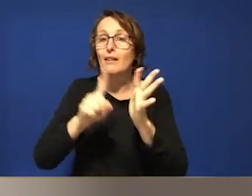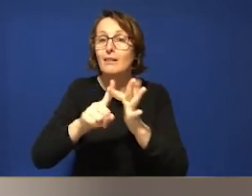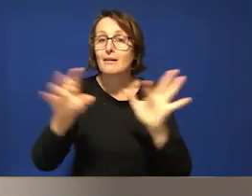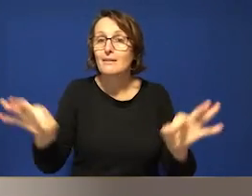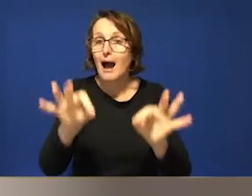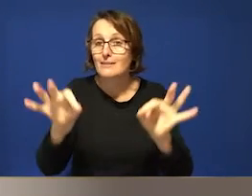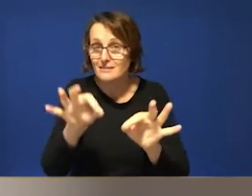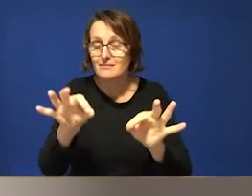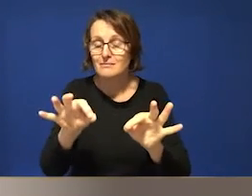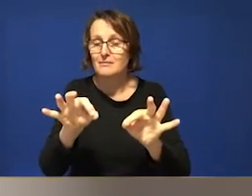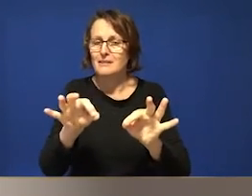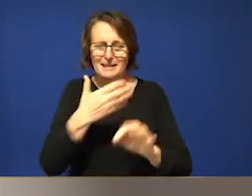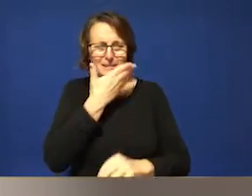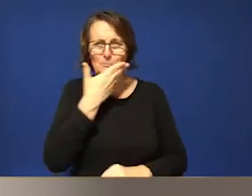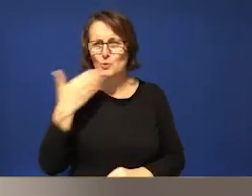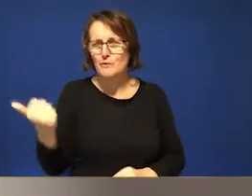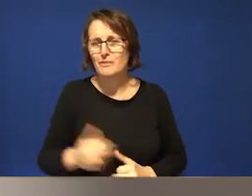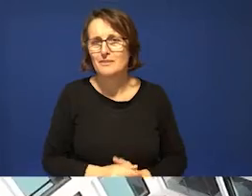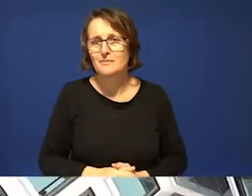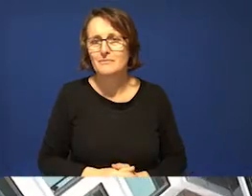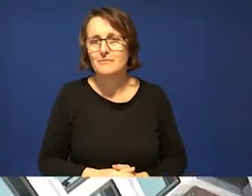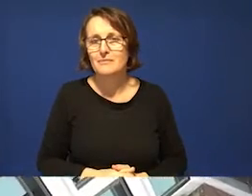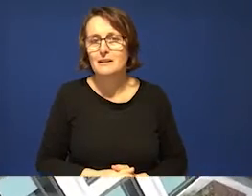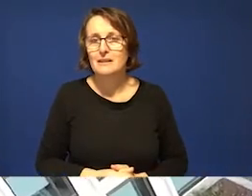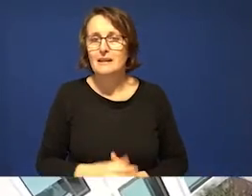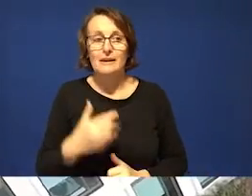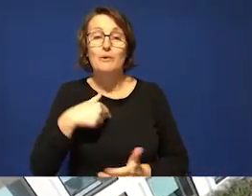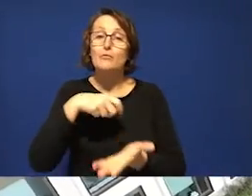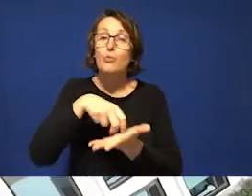and there are beautiful aspects of strolling in the garden